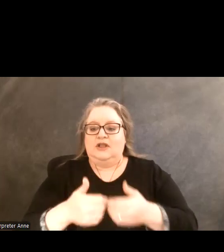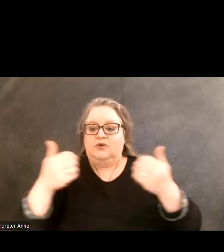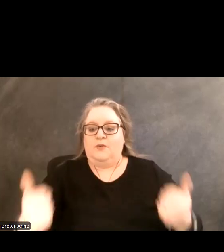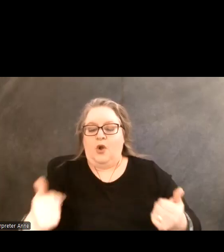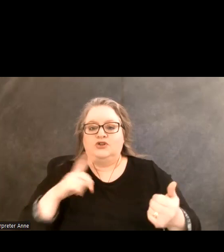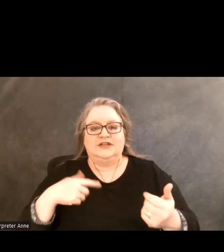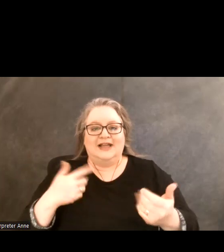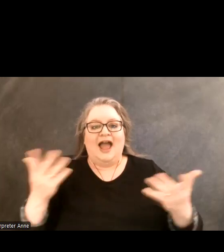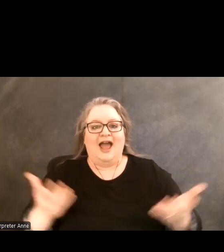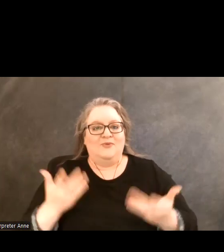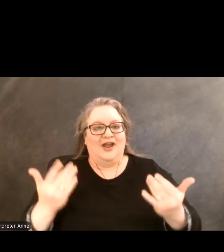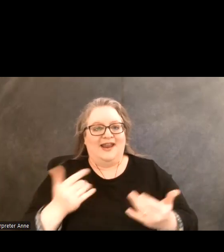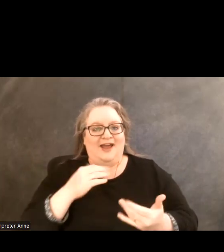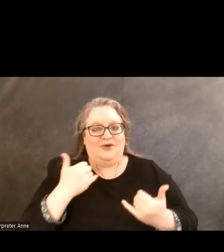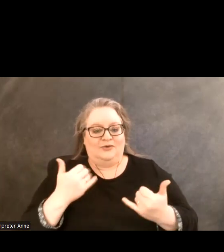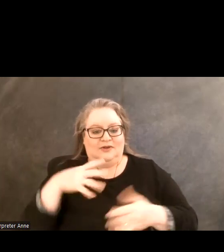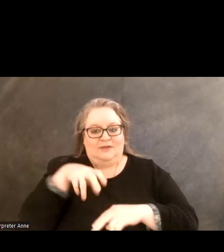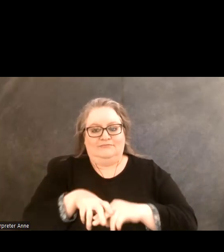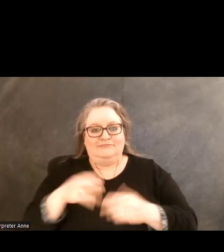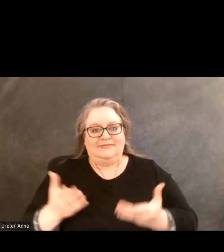remotely. I'm coming to you from my home right now.